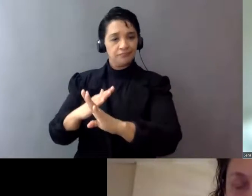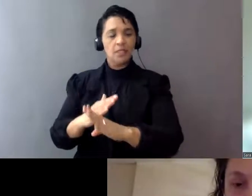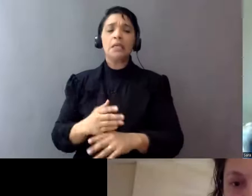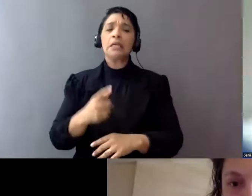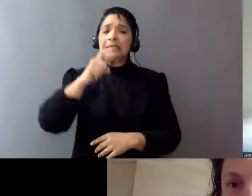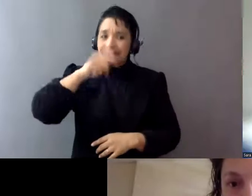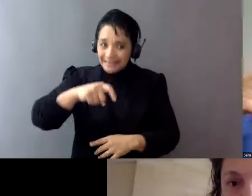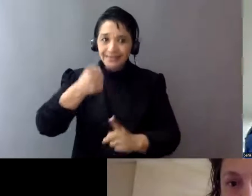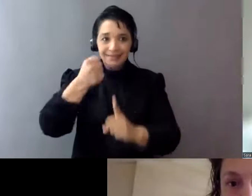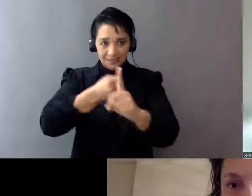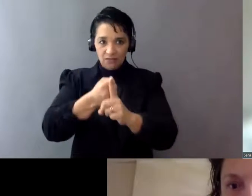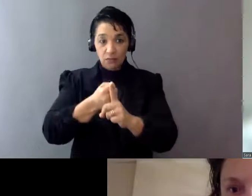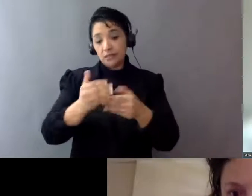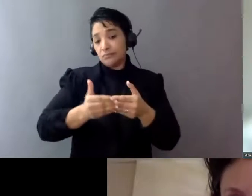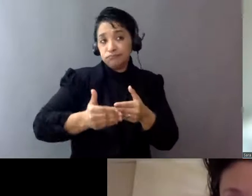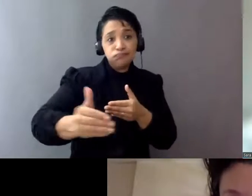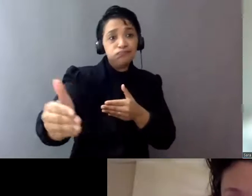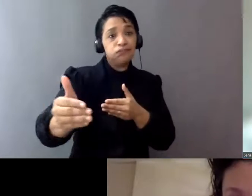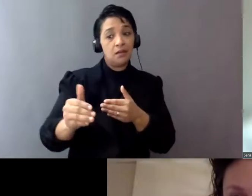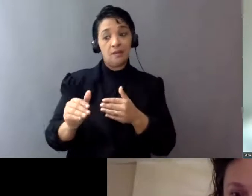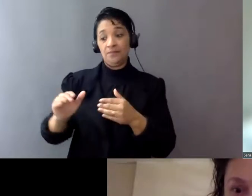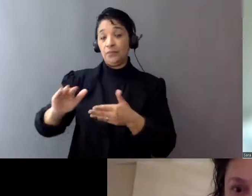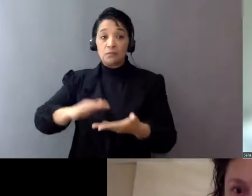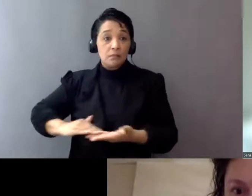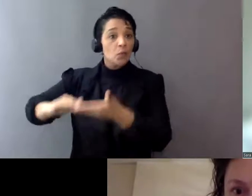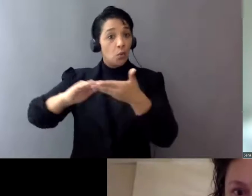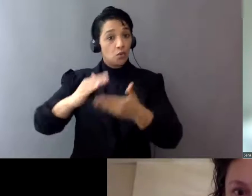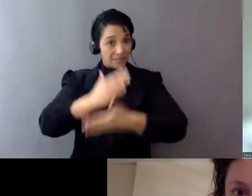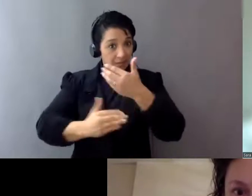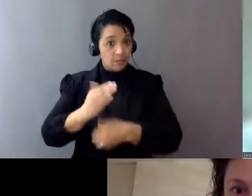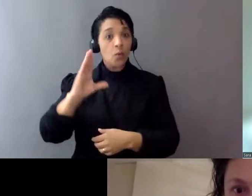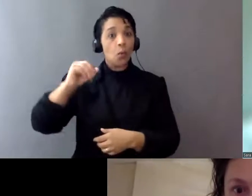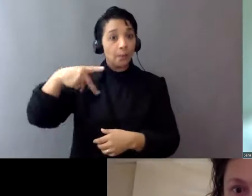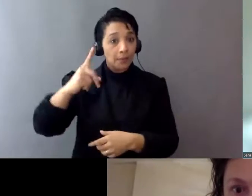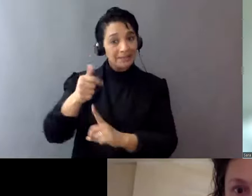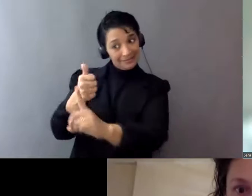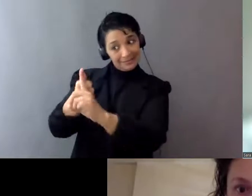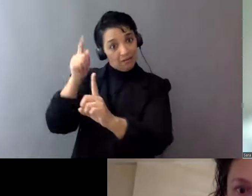in the next few years by organizations to ensure that this connection will happen and